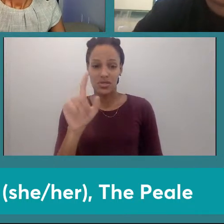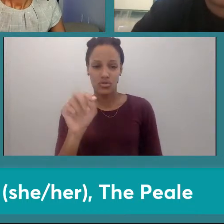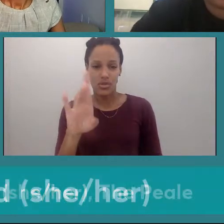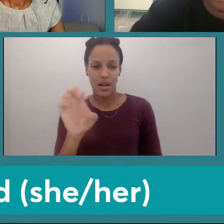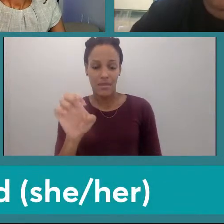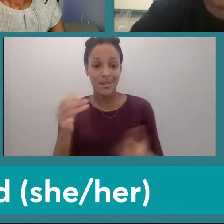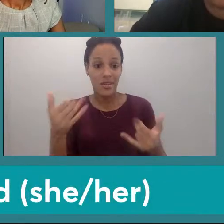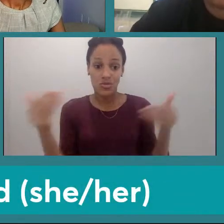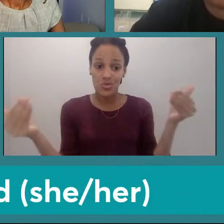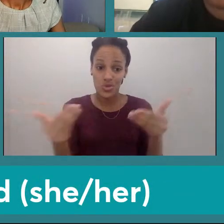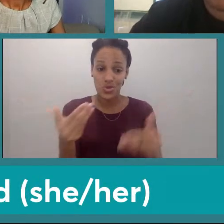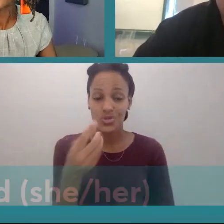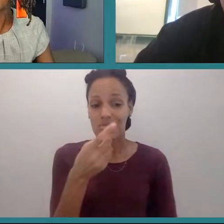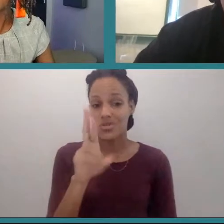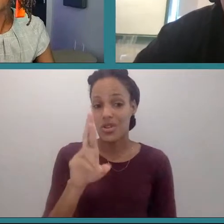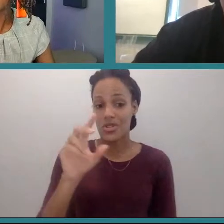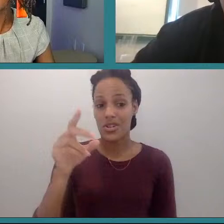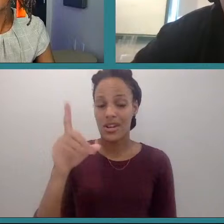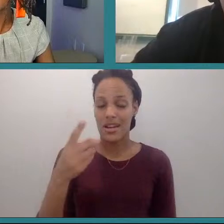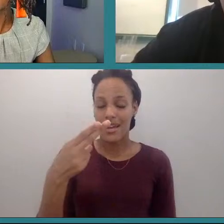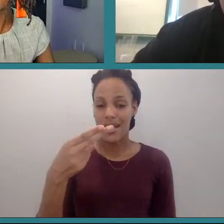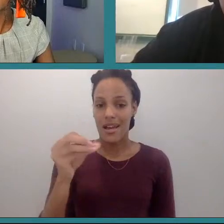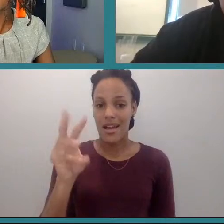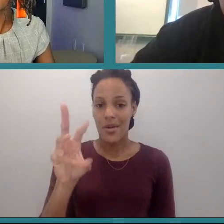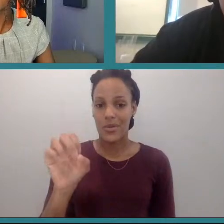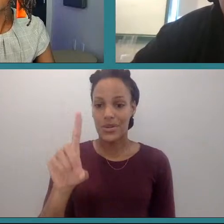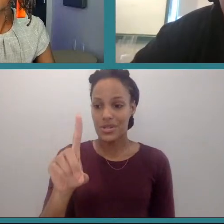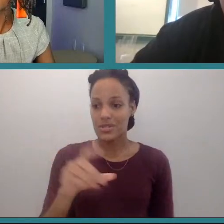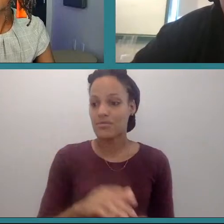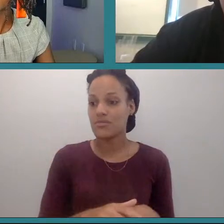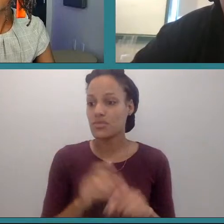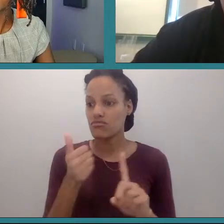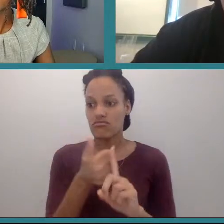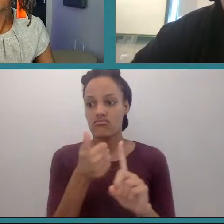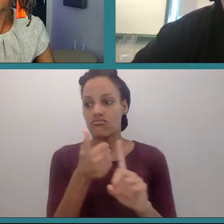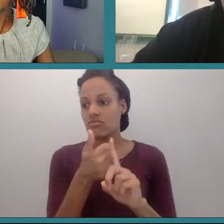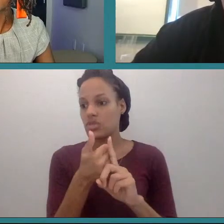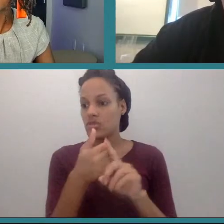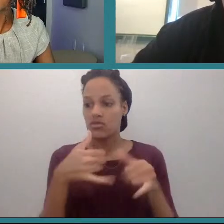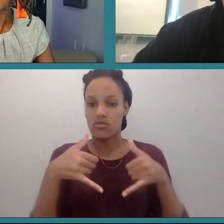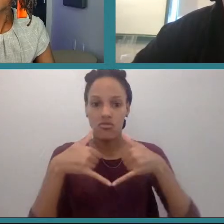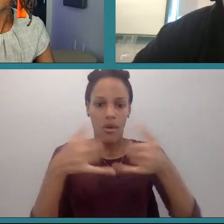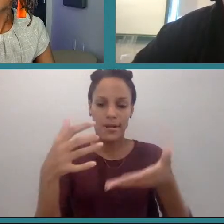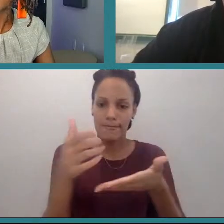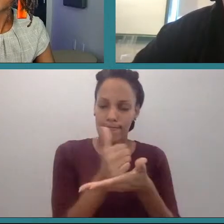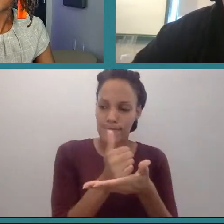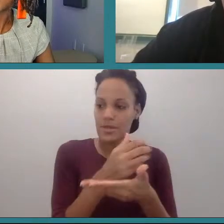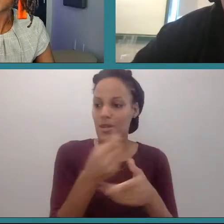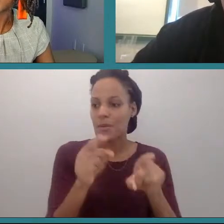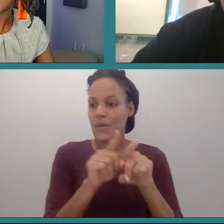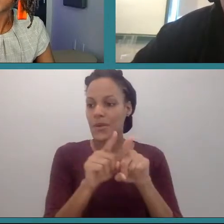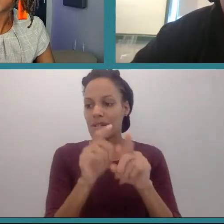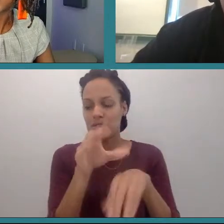Sheena C. Howard. is an award- winning author. filmmaker and scholar. In 2014 Sheena became